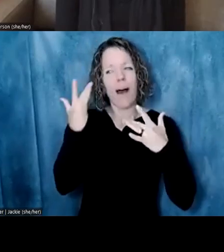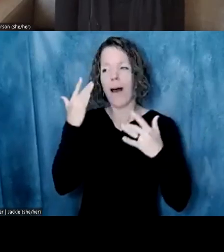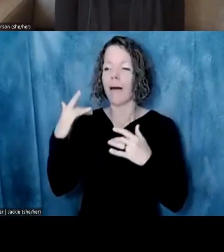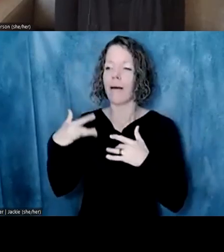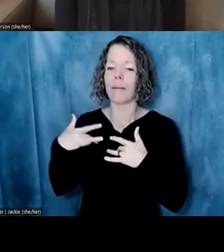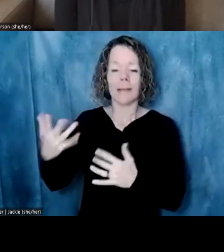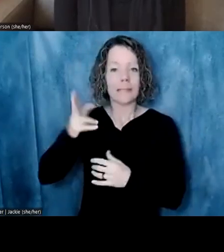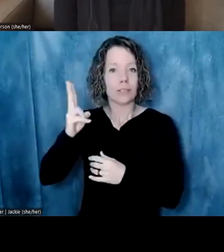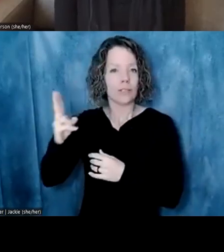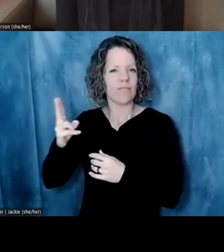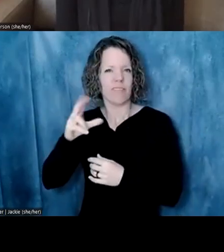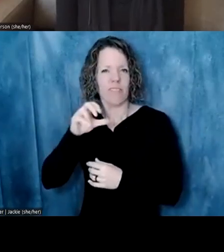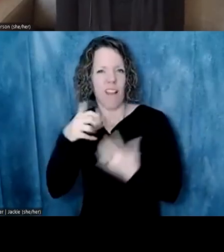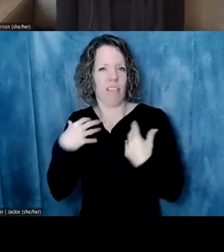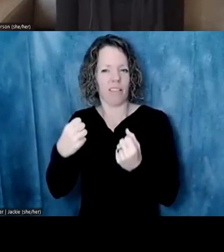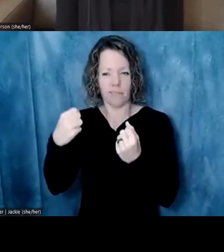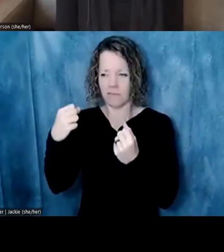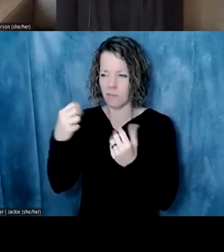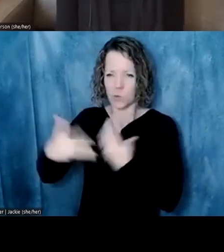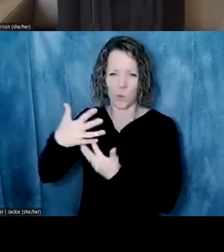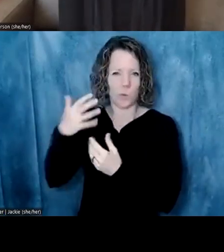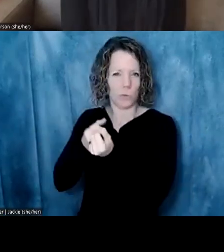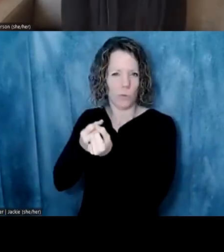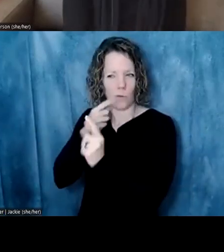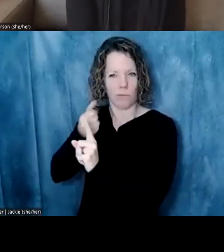been in place, especially for addictions. Is there any way that we can adapt our